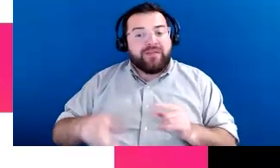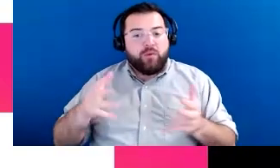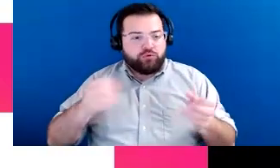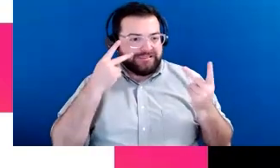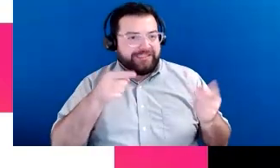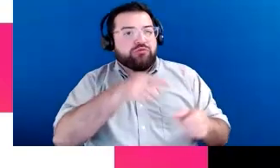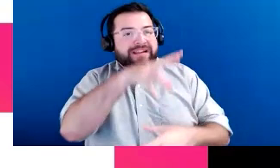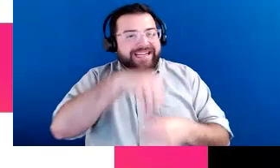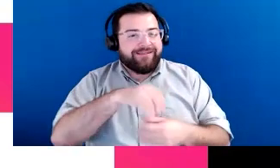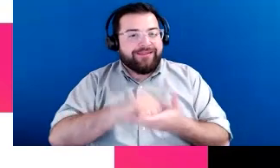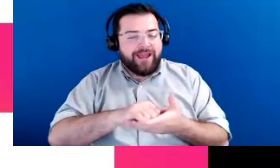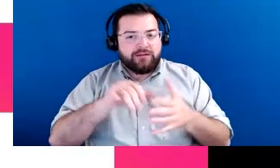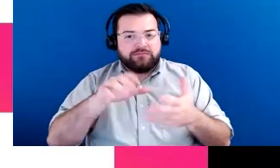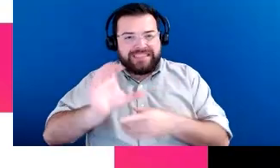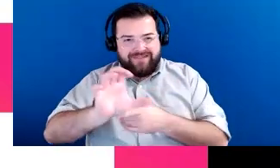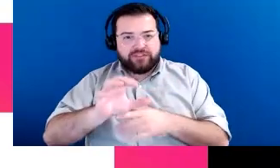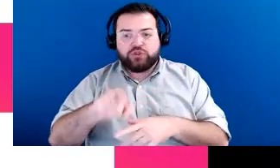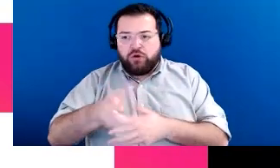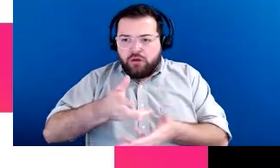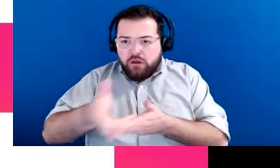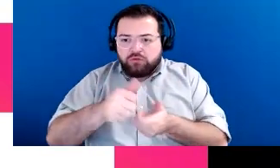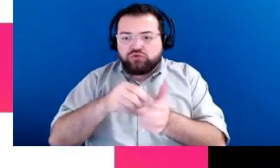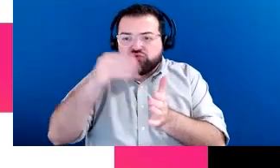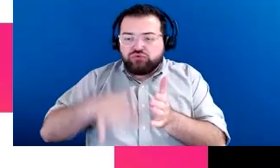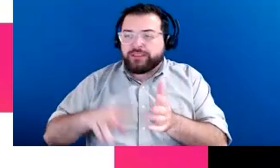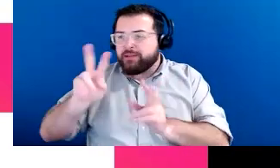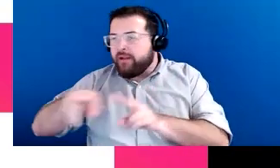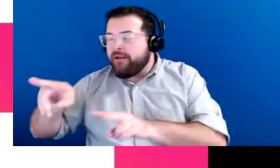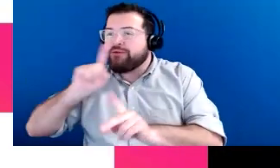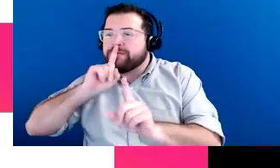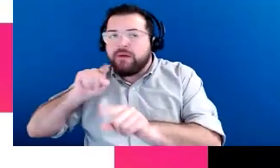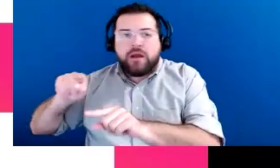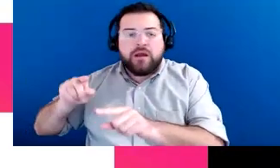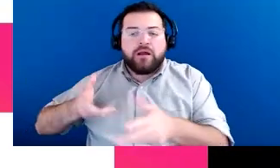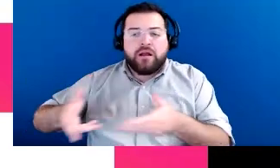You know, are you doing your office hours every week? Are you,